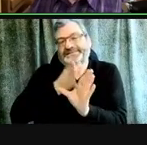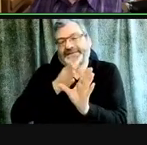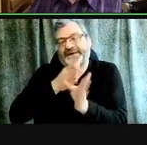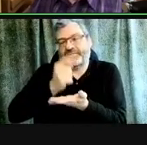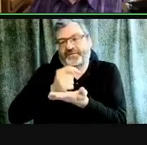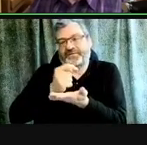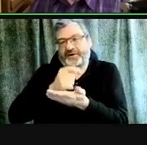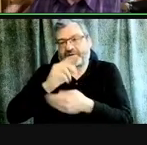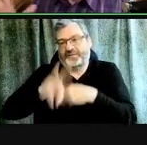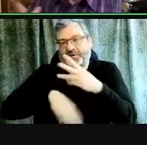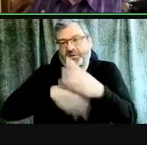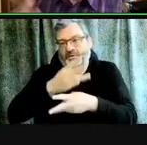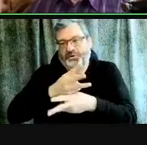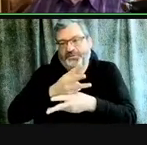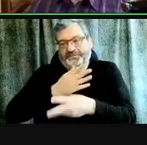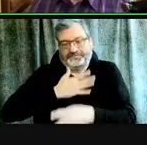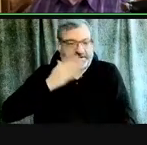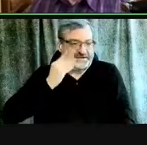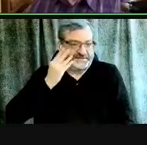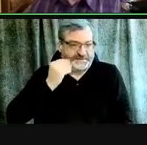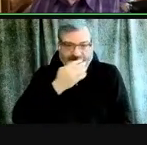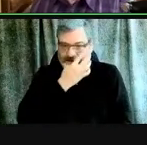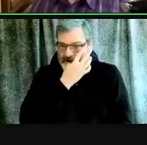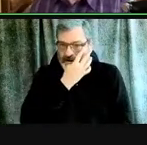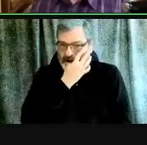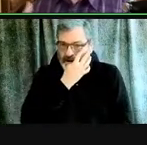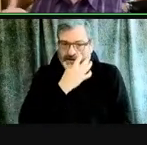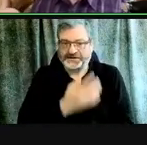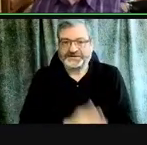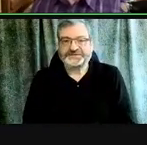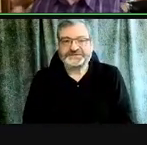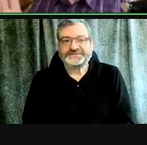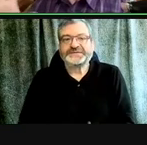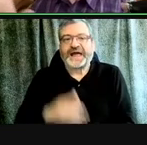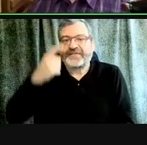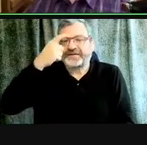And this traumainformed lens or traumainformed perspective is increasingly